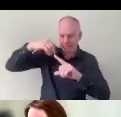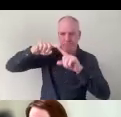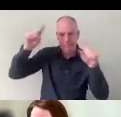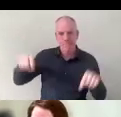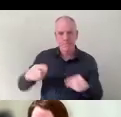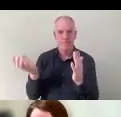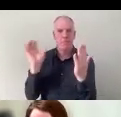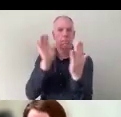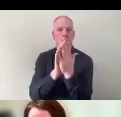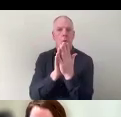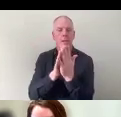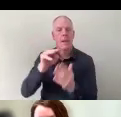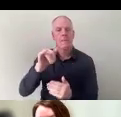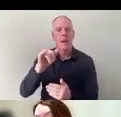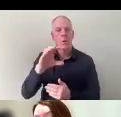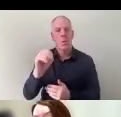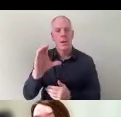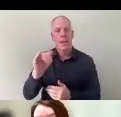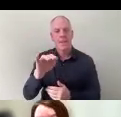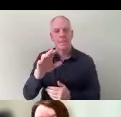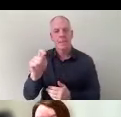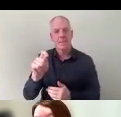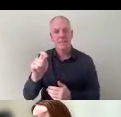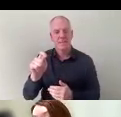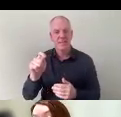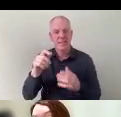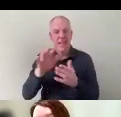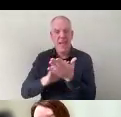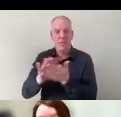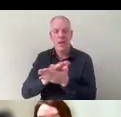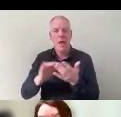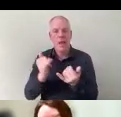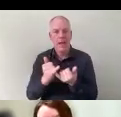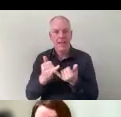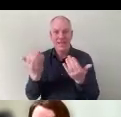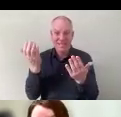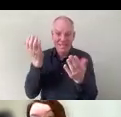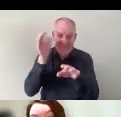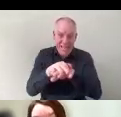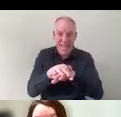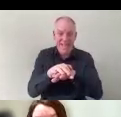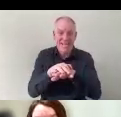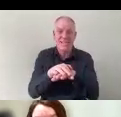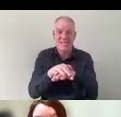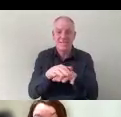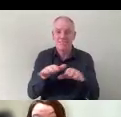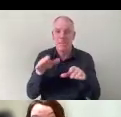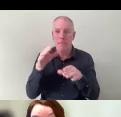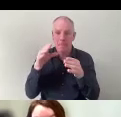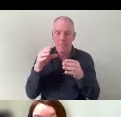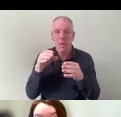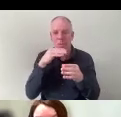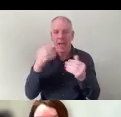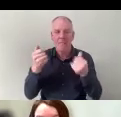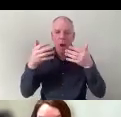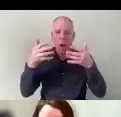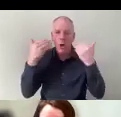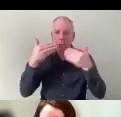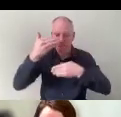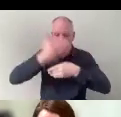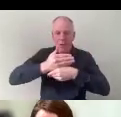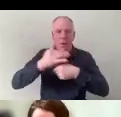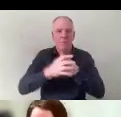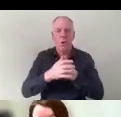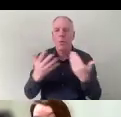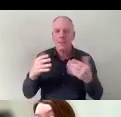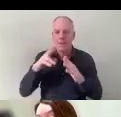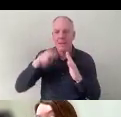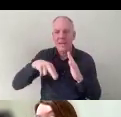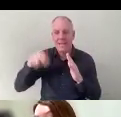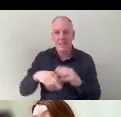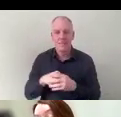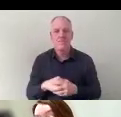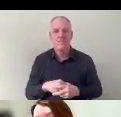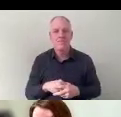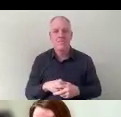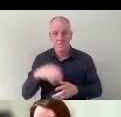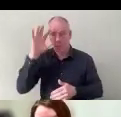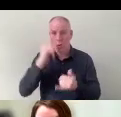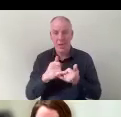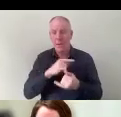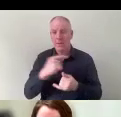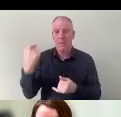micro climate. This is basically a hermetically sealed packet which forms an oxygen barrier around the painting. And it looks from the back a little bit like a giant